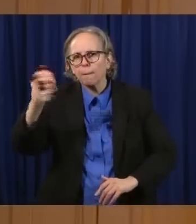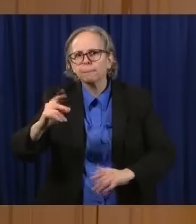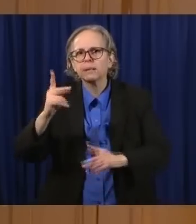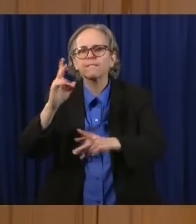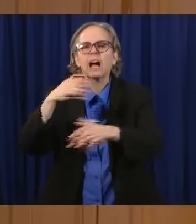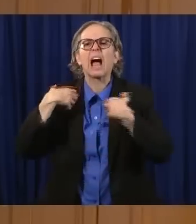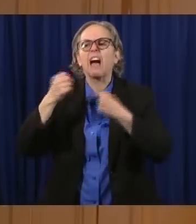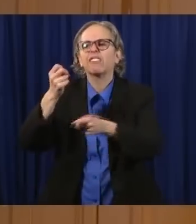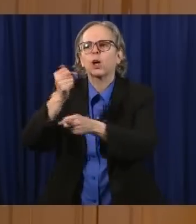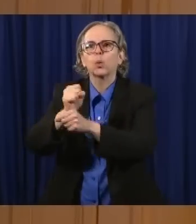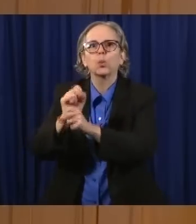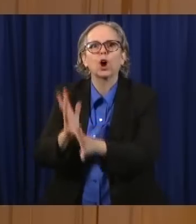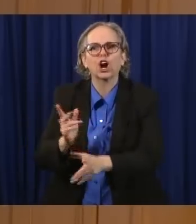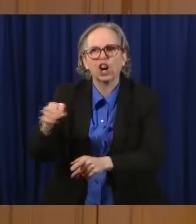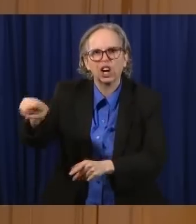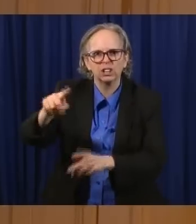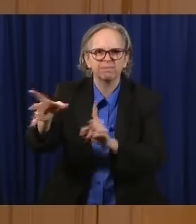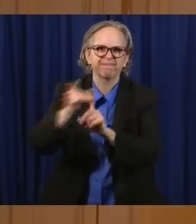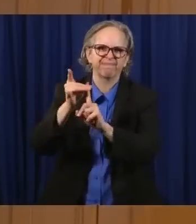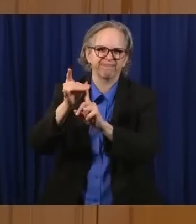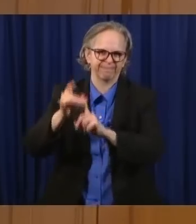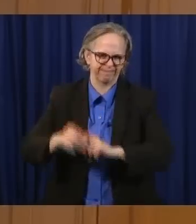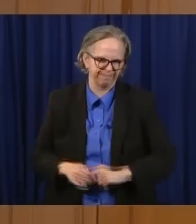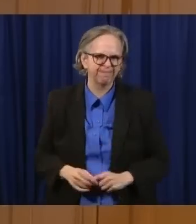IS LESS THAN 11 AND TOTAL OF